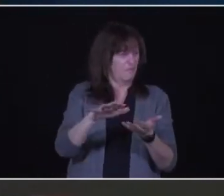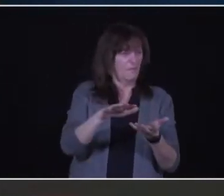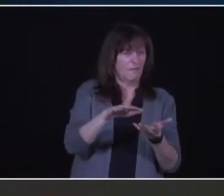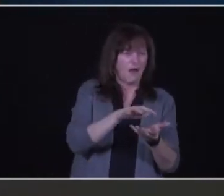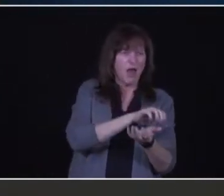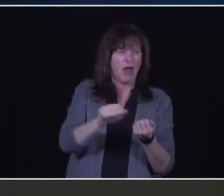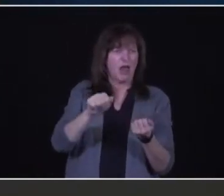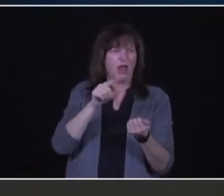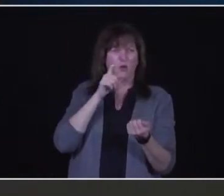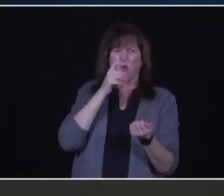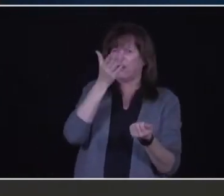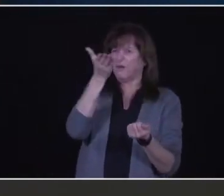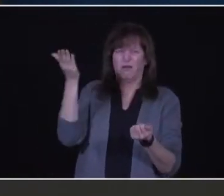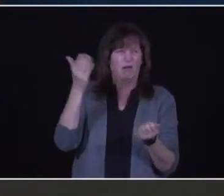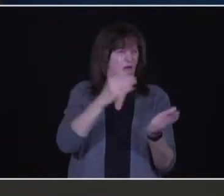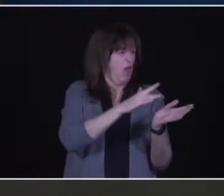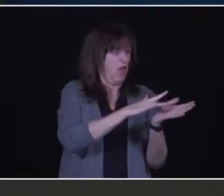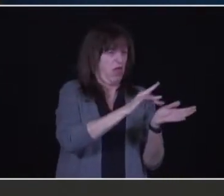they are the worst of the worst.